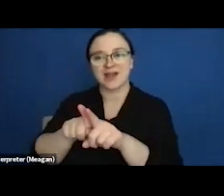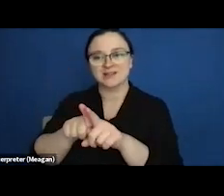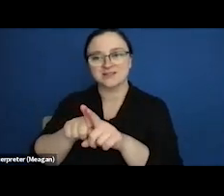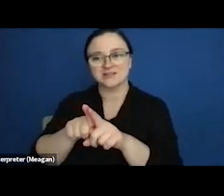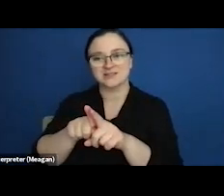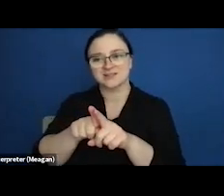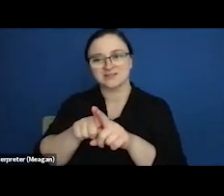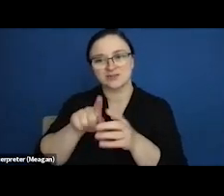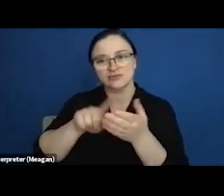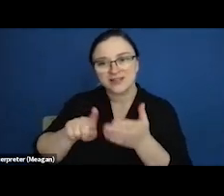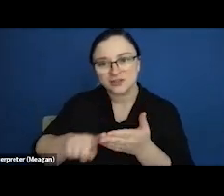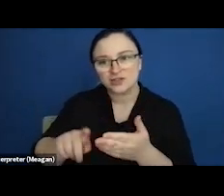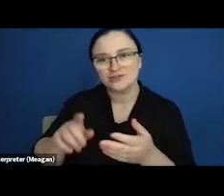with no establishment of partnership.